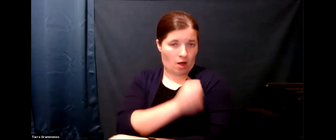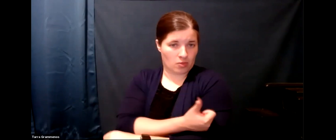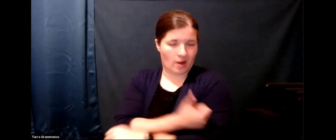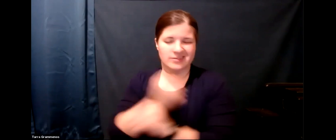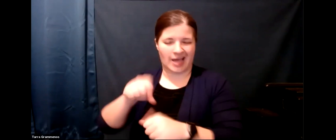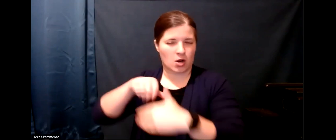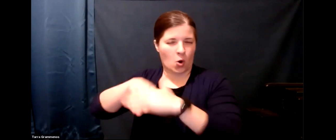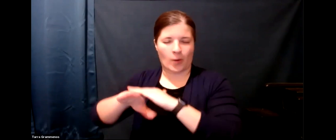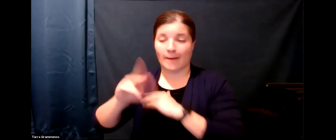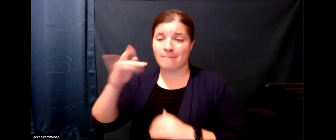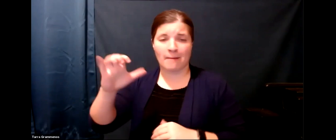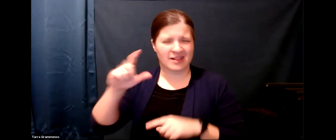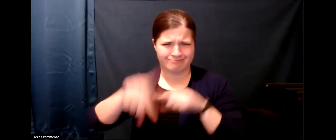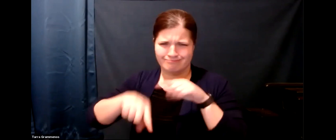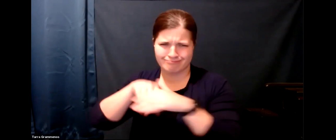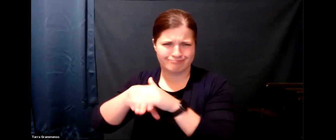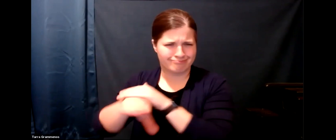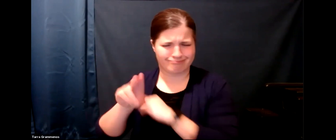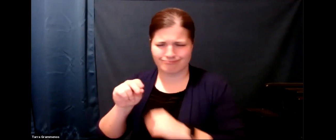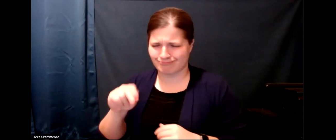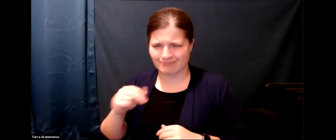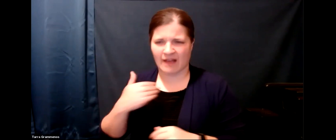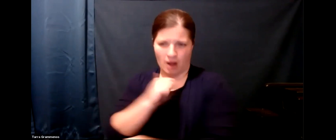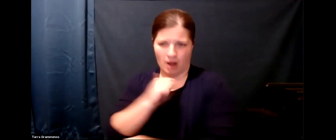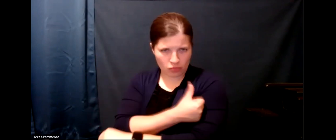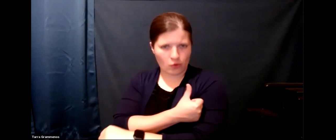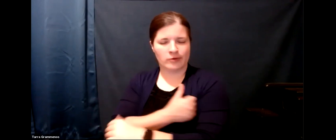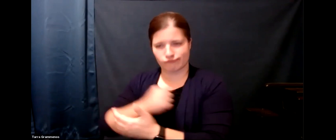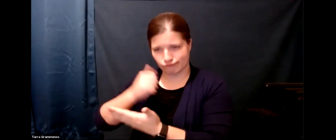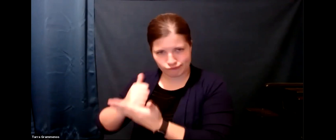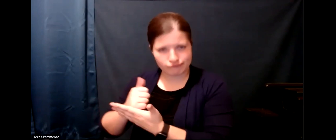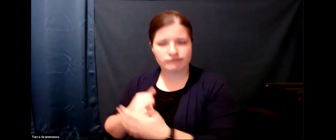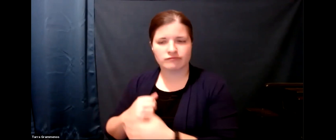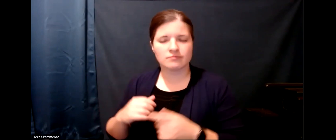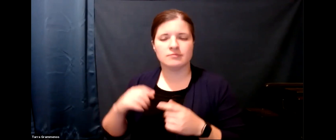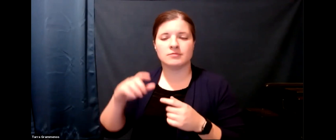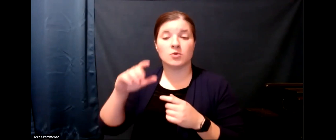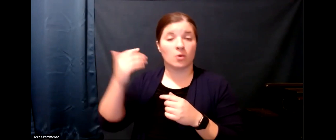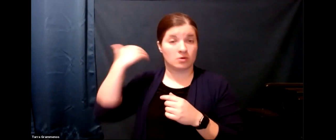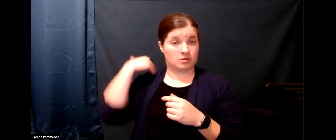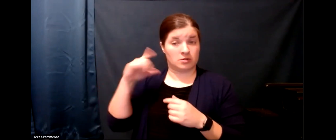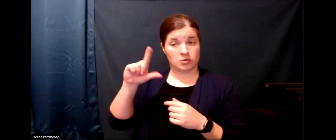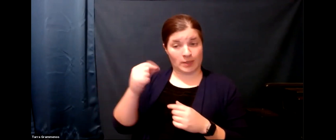We keep them organized in -- in 2016, we had a little